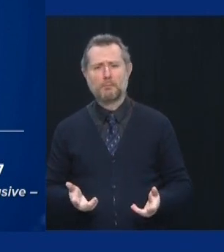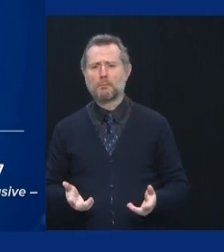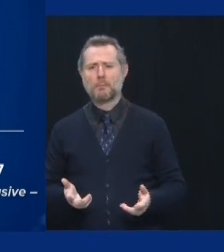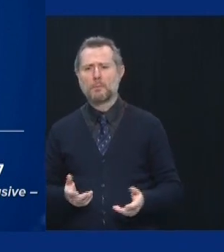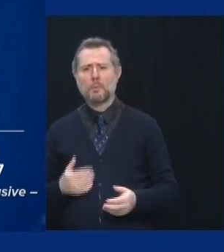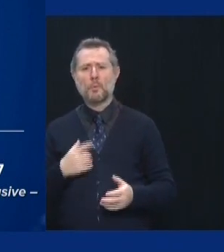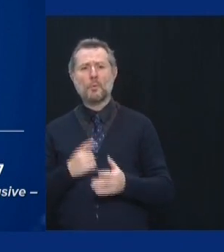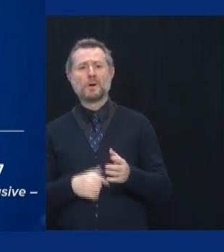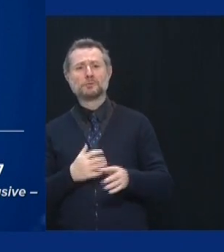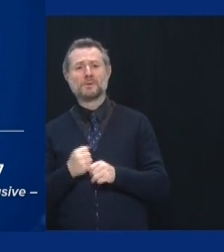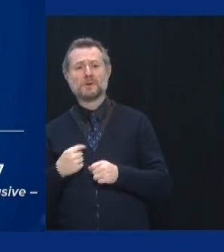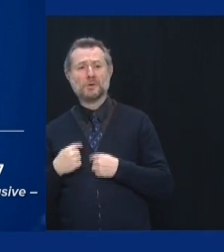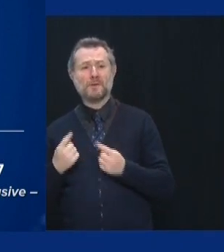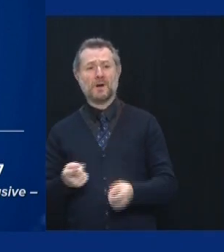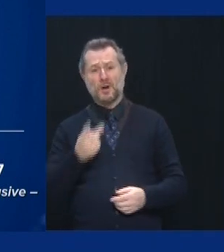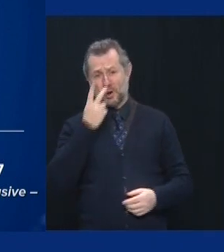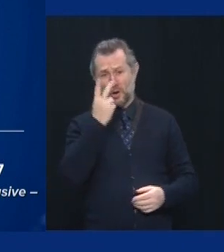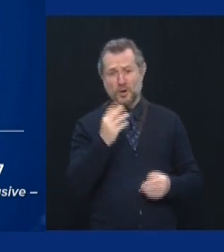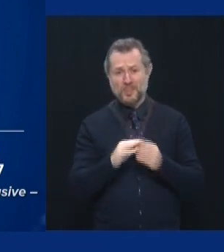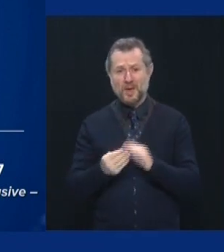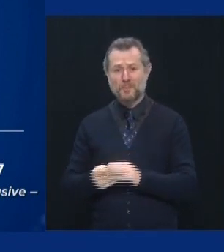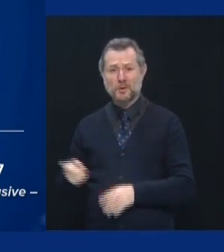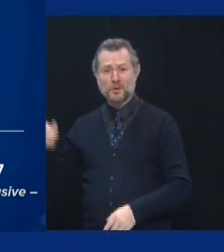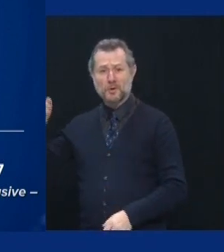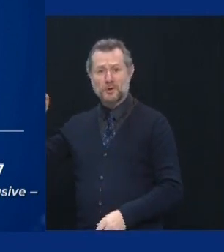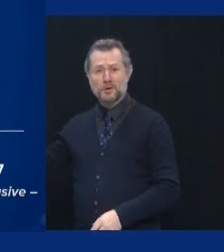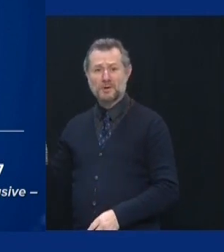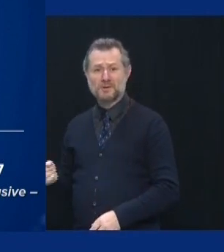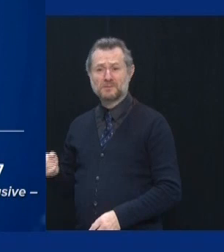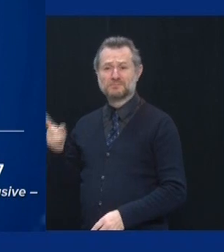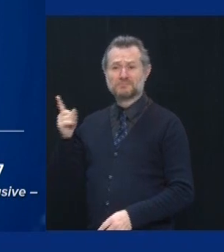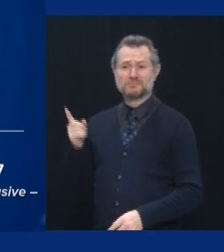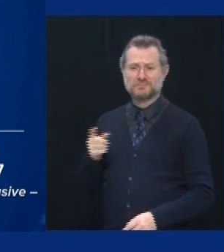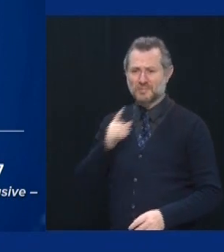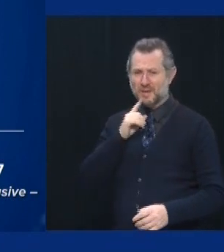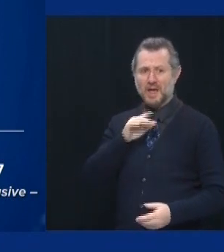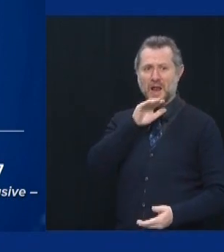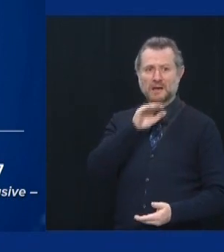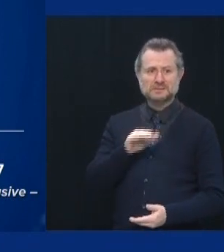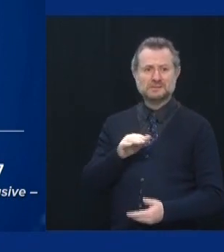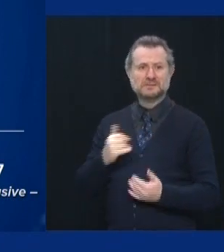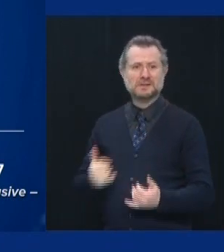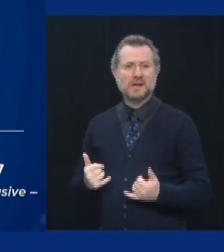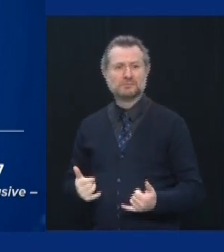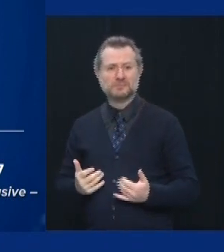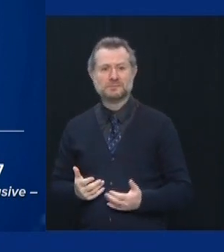BE ANY MORE ALLOCATION. AS A MATTER OF FACT, THEY SAY THERE'S NOT GOING TO BE ANY MORE ALLOCATION.